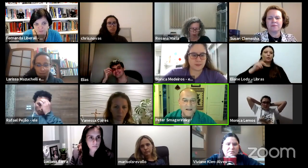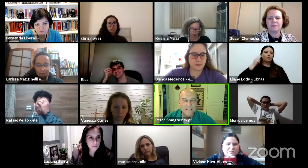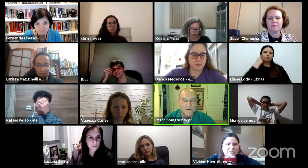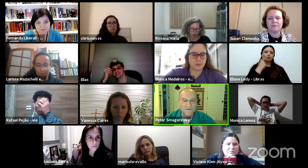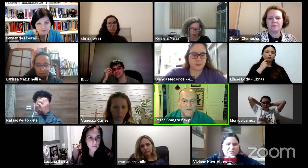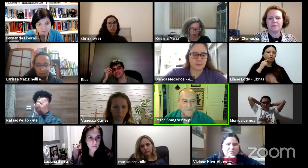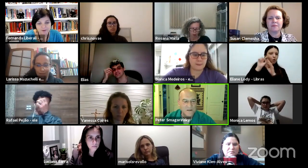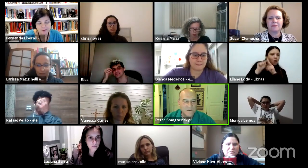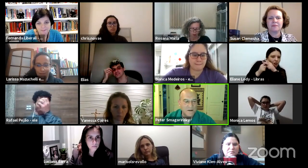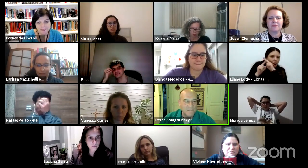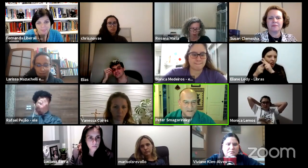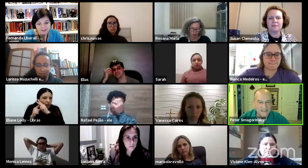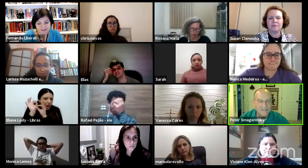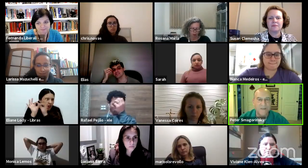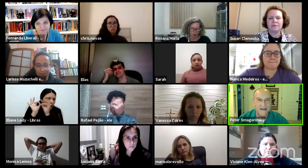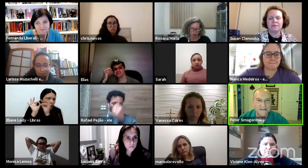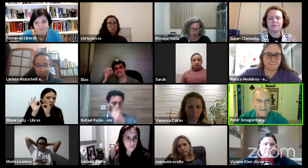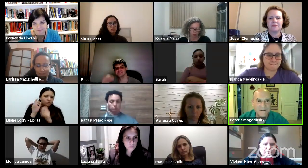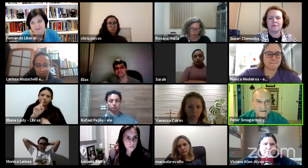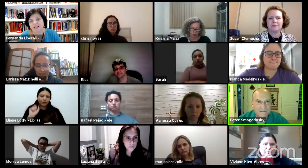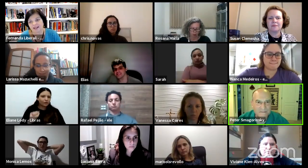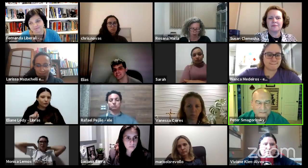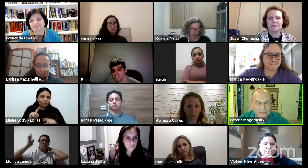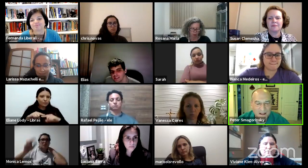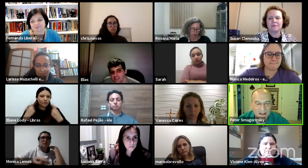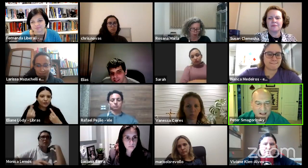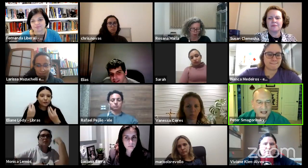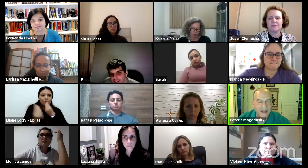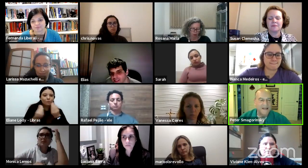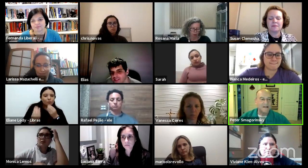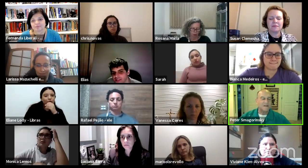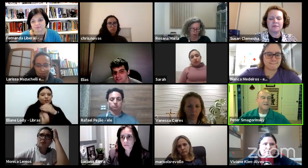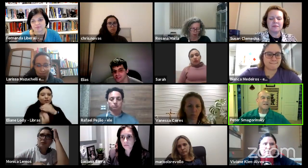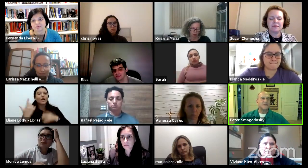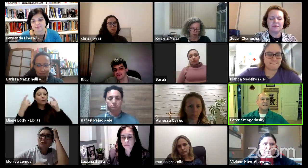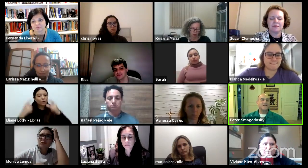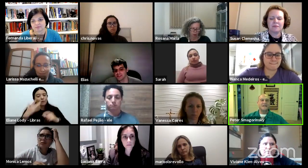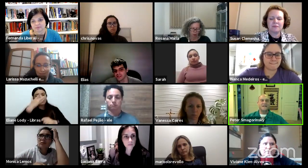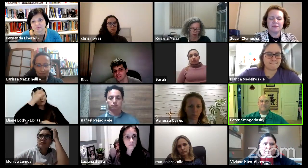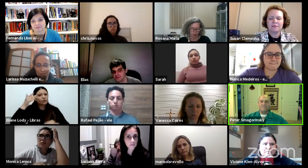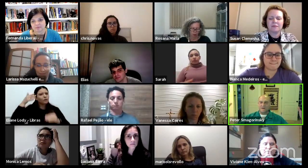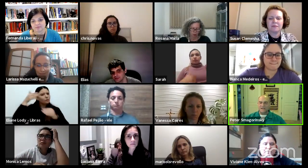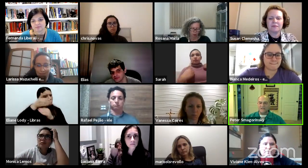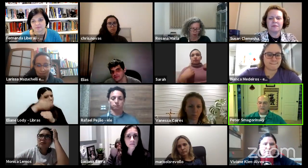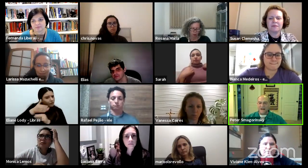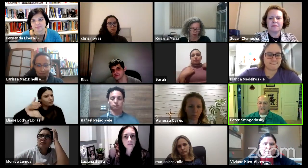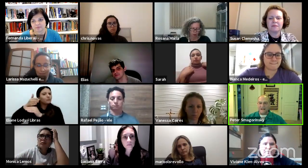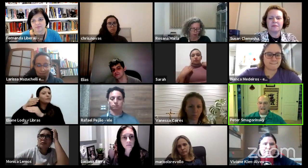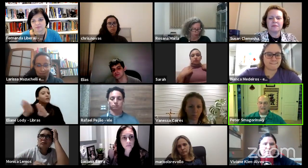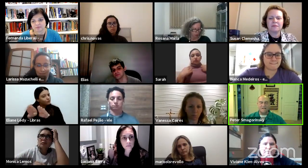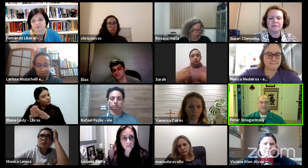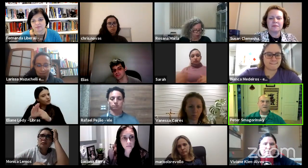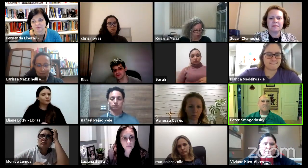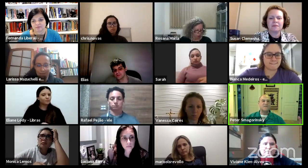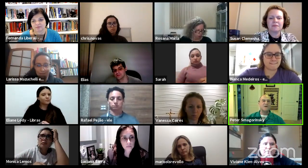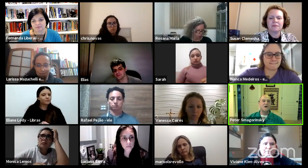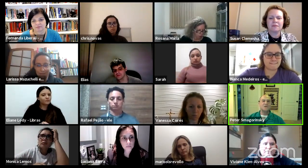How did the rest of us create invite did the rest of us create environments that make it pop. ke it possible for them to part how do we fix these broken people. How did the rest of us